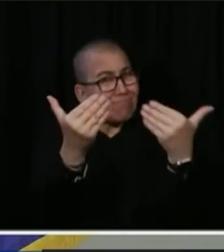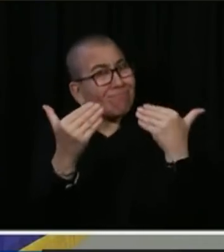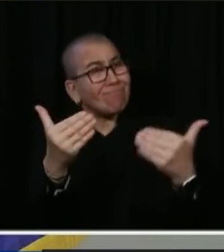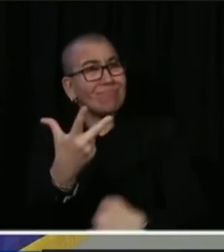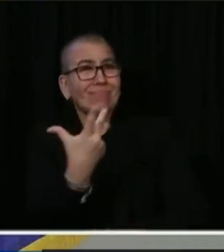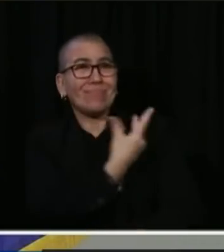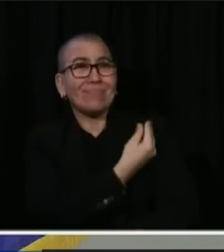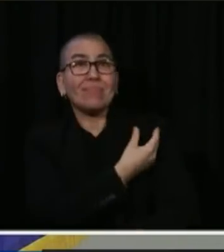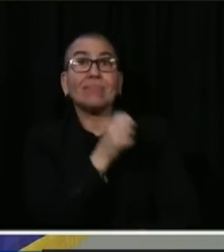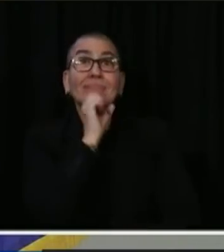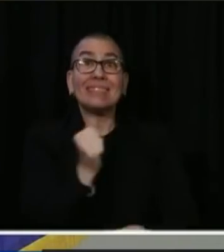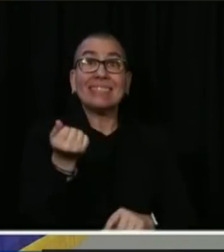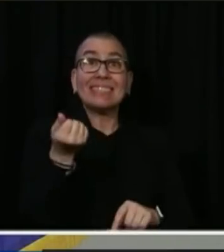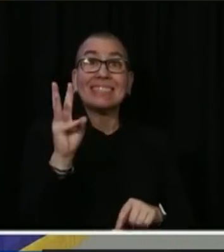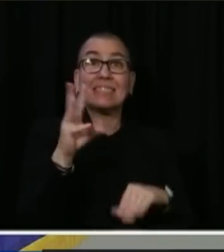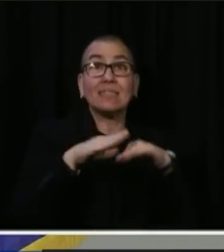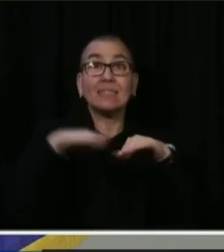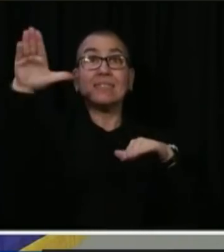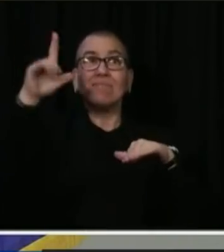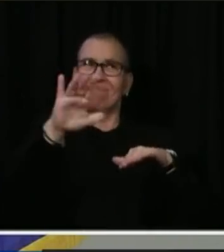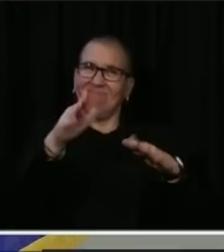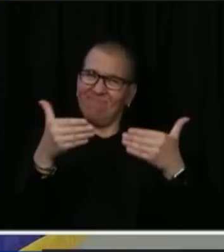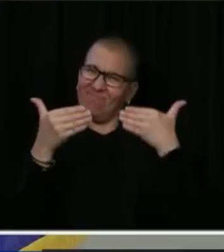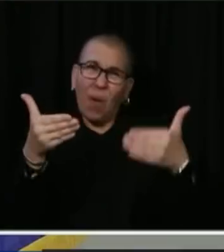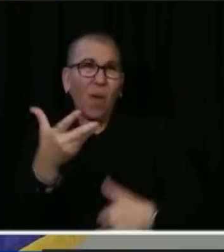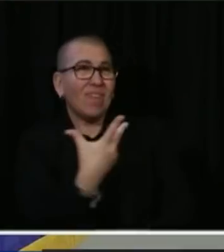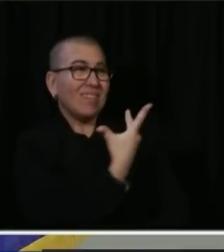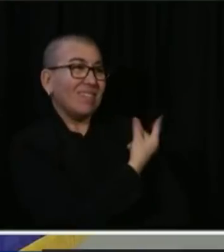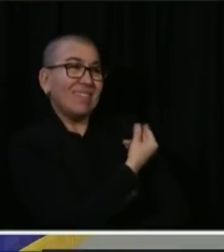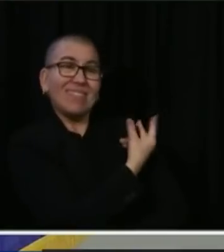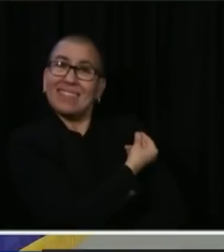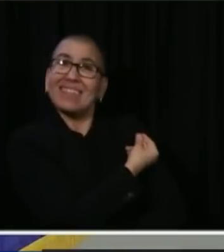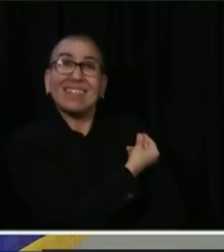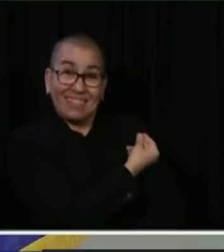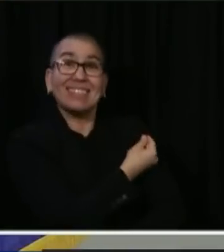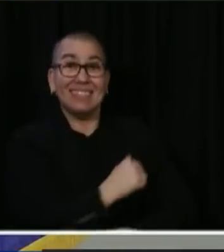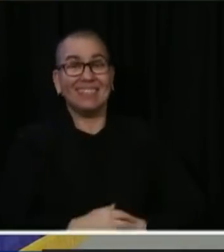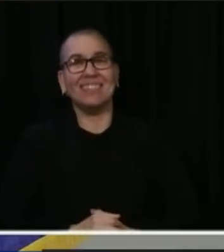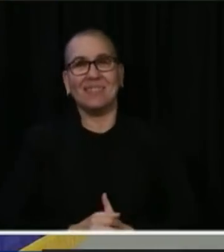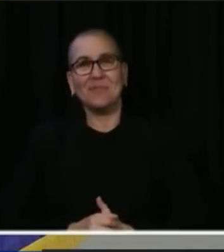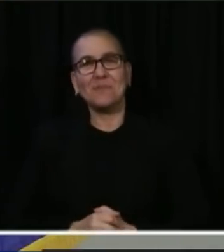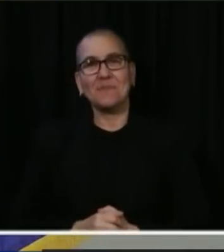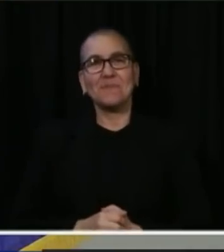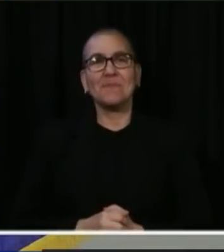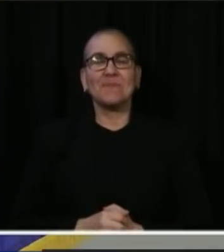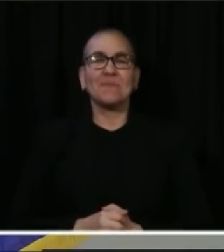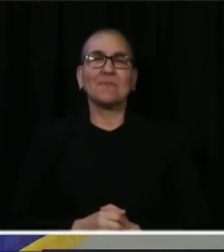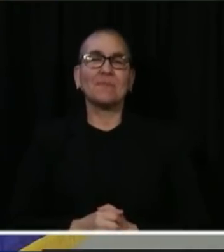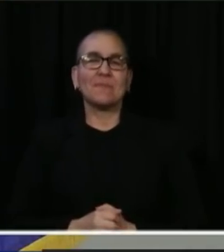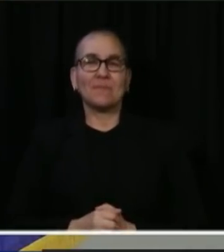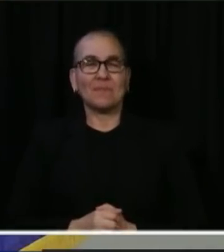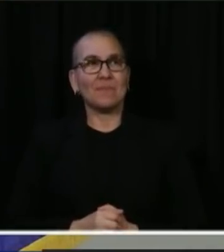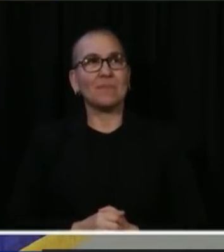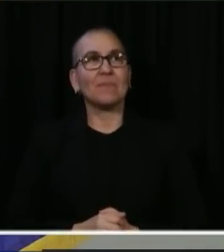LET'S WAIT UNTIL IT'S OUR TURN. IT'S YOUR TURN. IF YOU ARE OUT THERE RIGHT NOW,